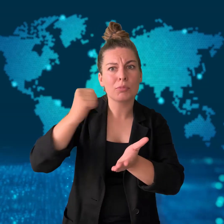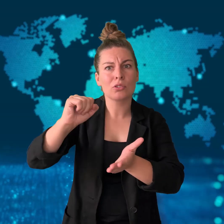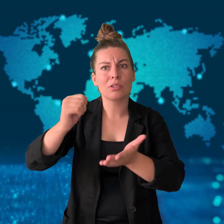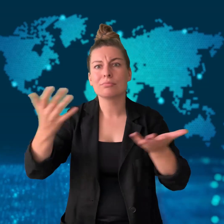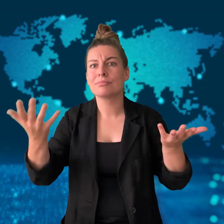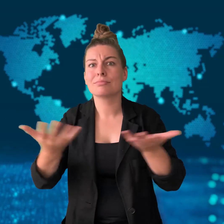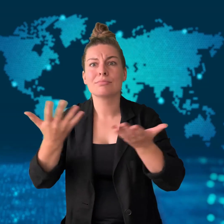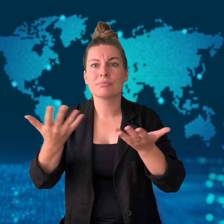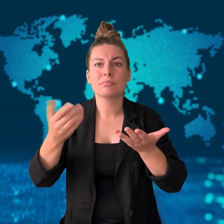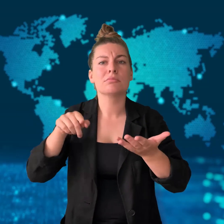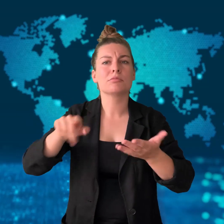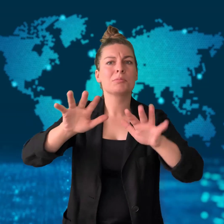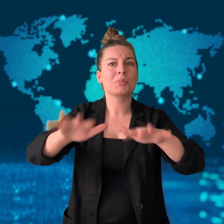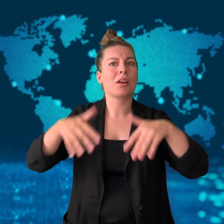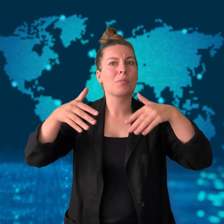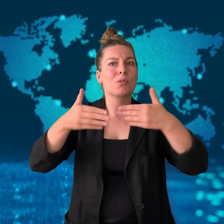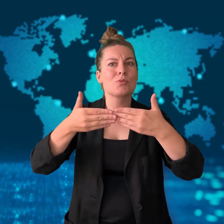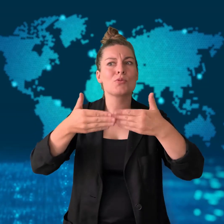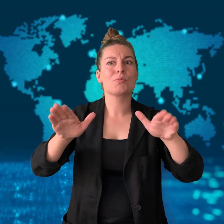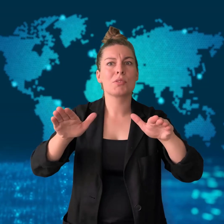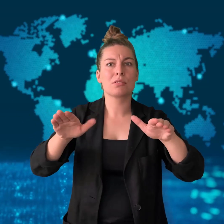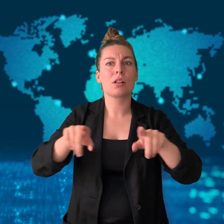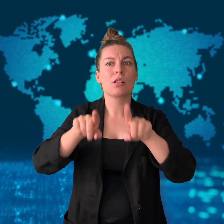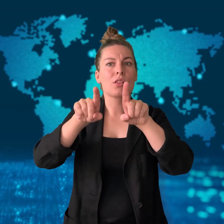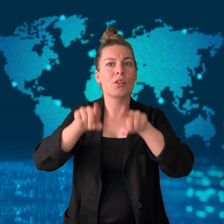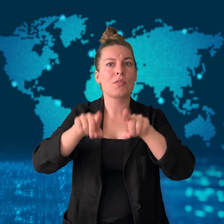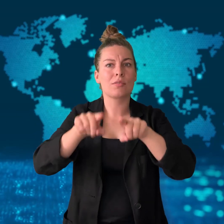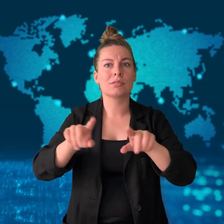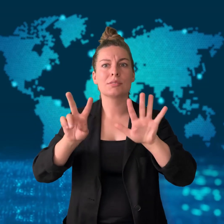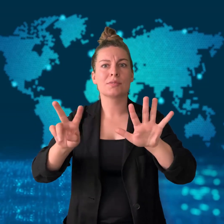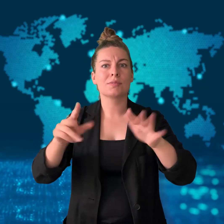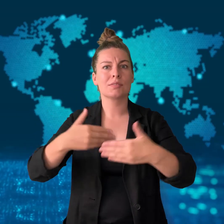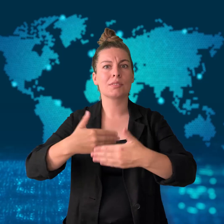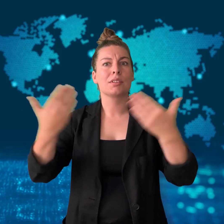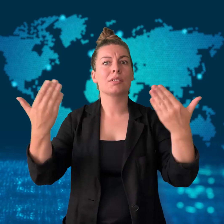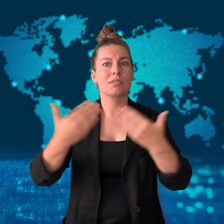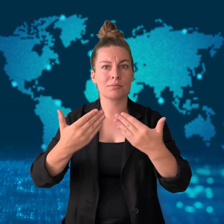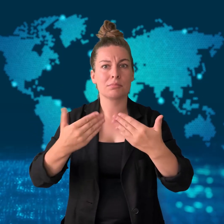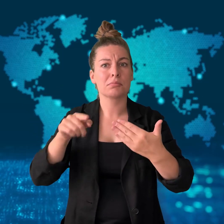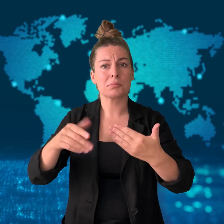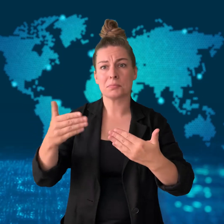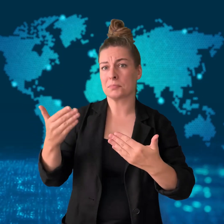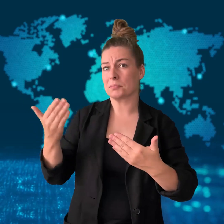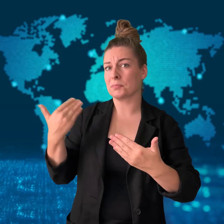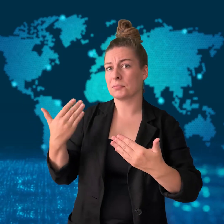A previous protest took place around King Charles III's